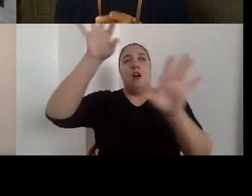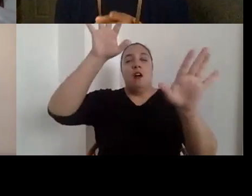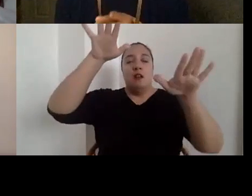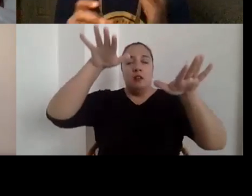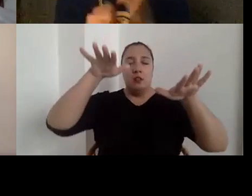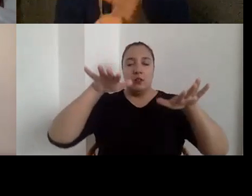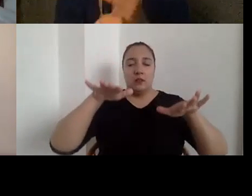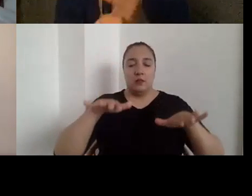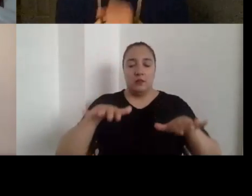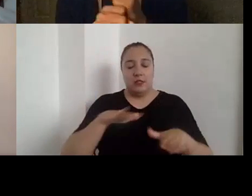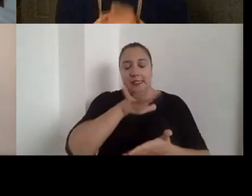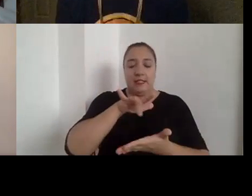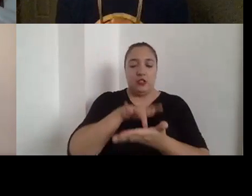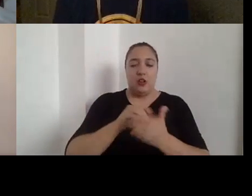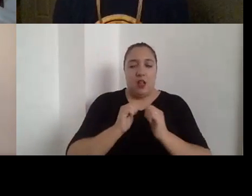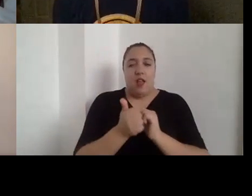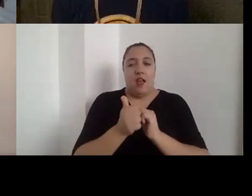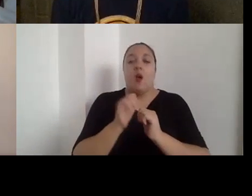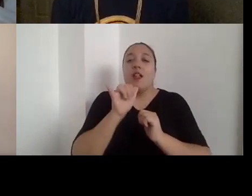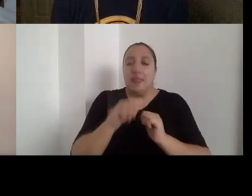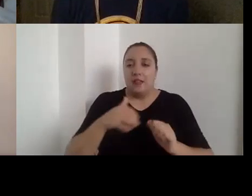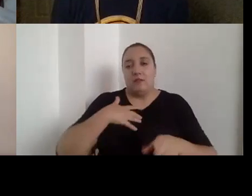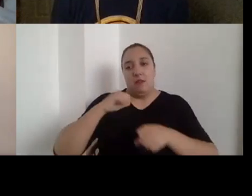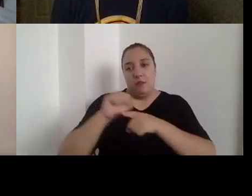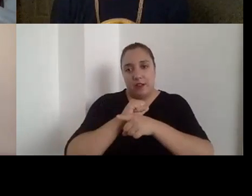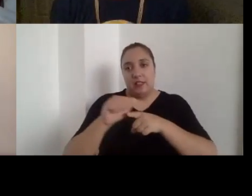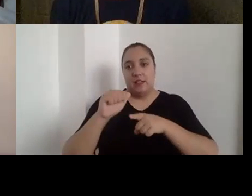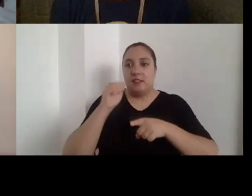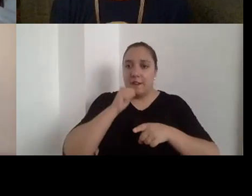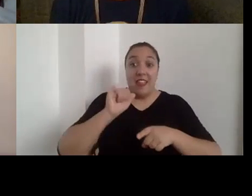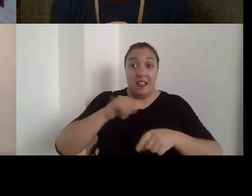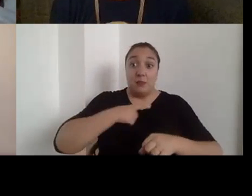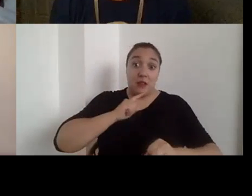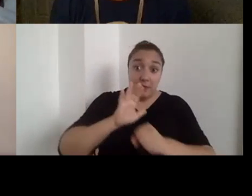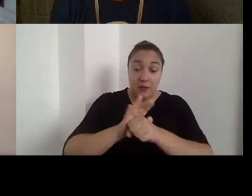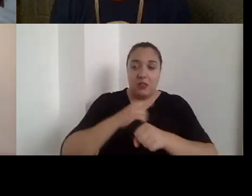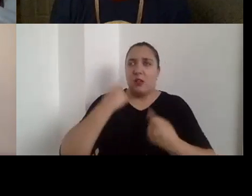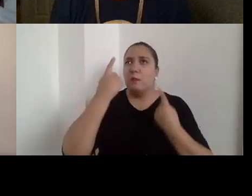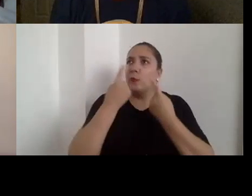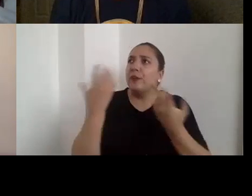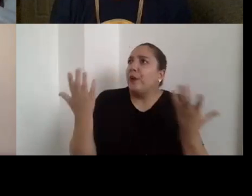This has been my commitment to center. And I wonder what our commitments are?